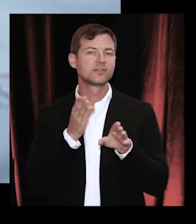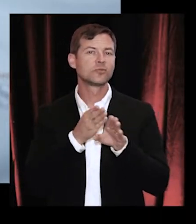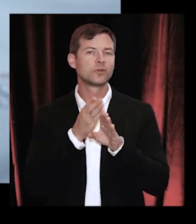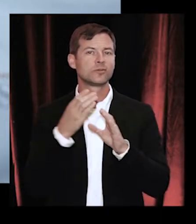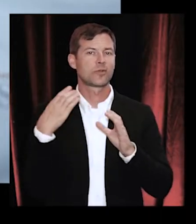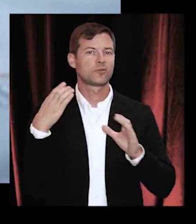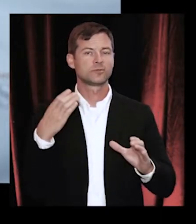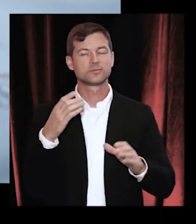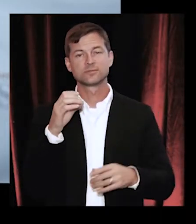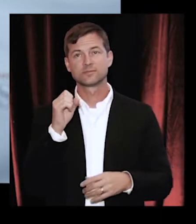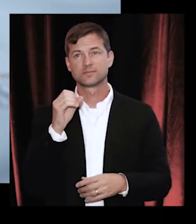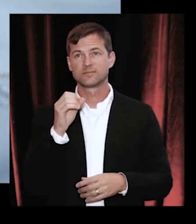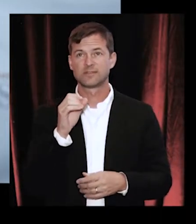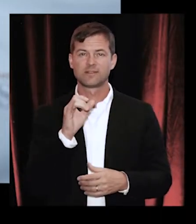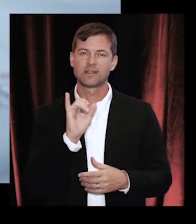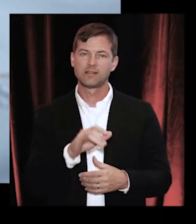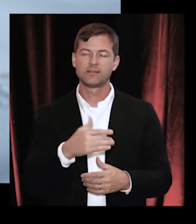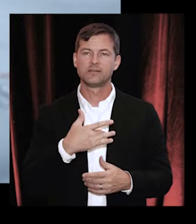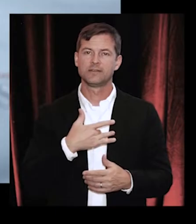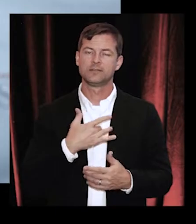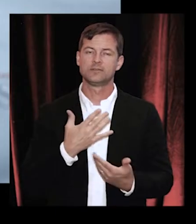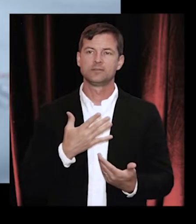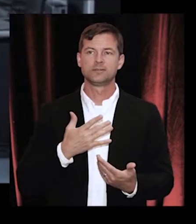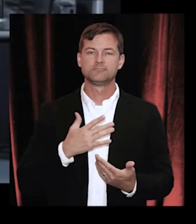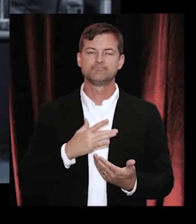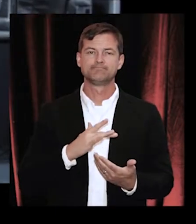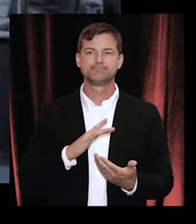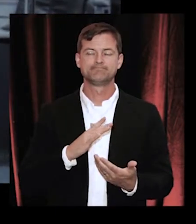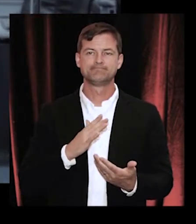So that is so rewarding to me in itself.